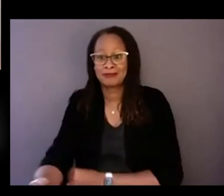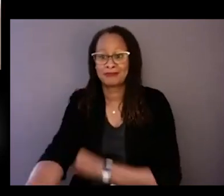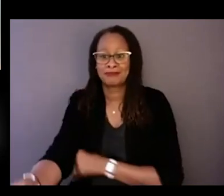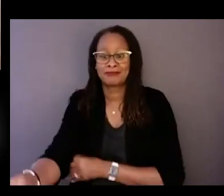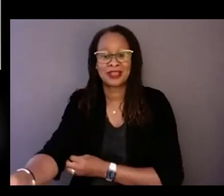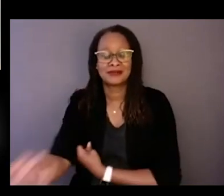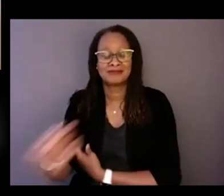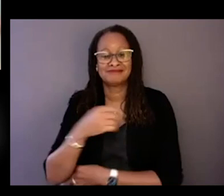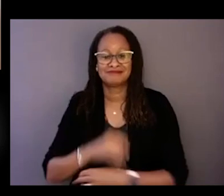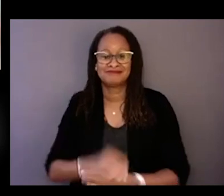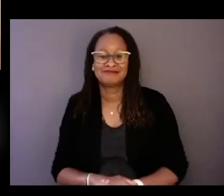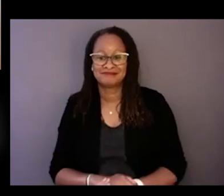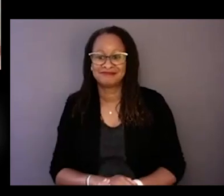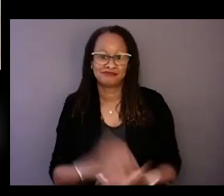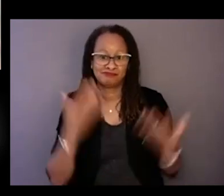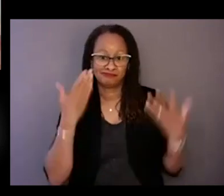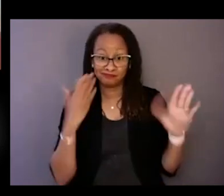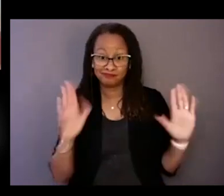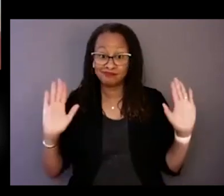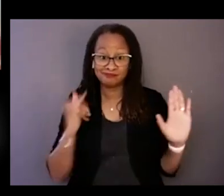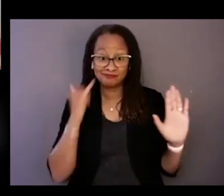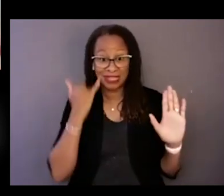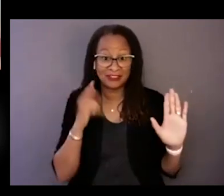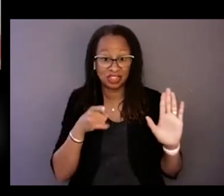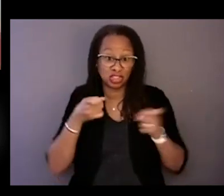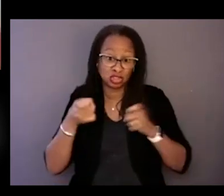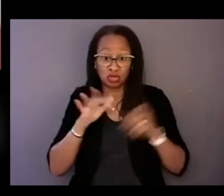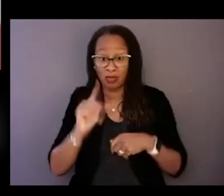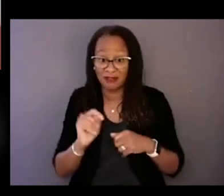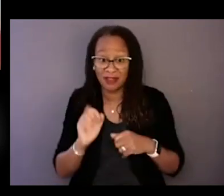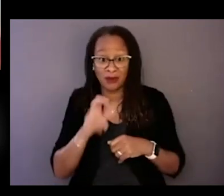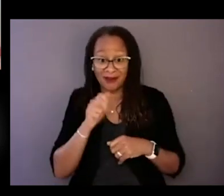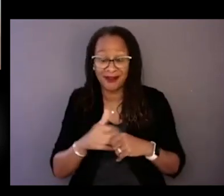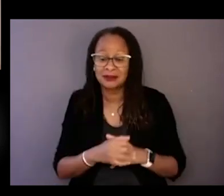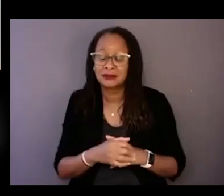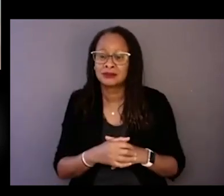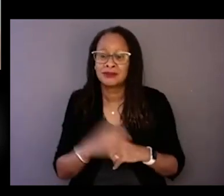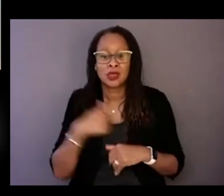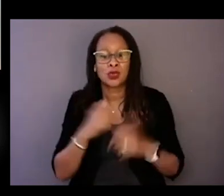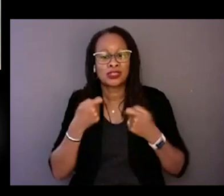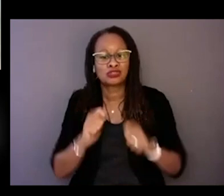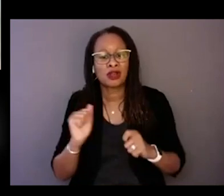who we don't know whether or not she is in control of. So we tried all various ways